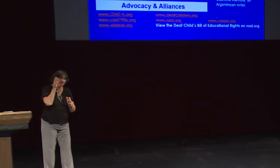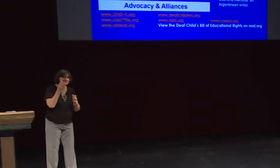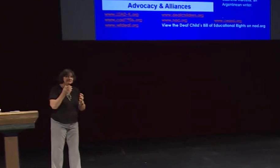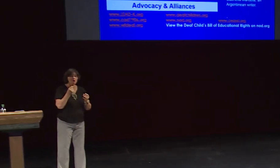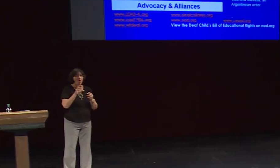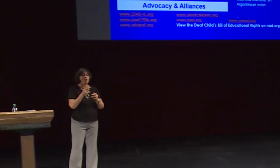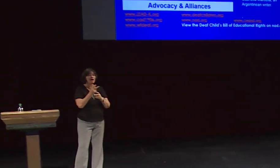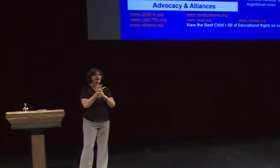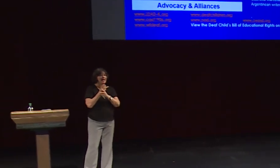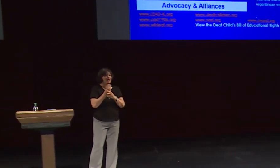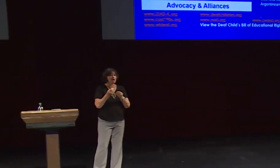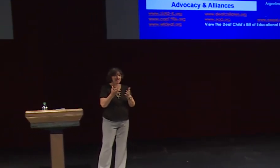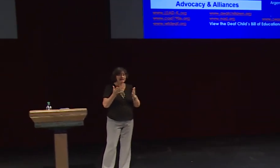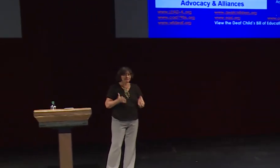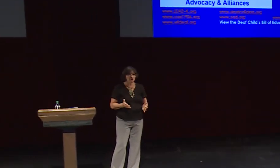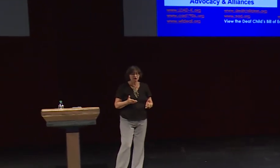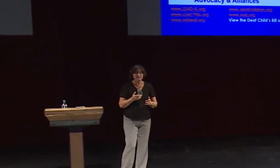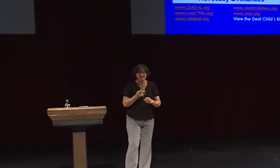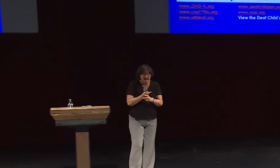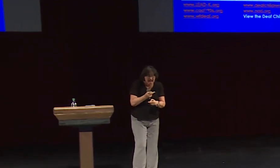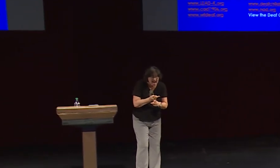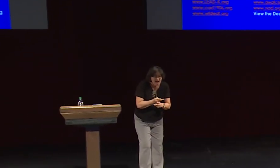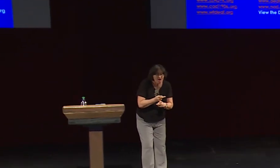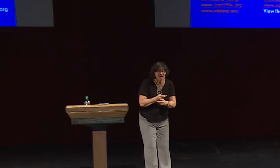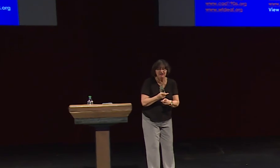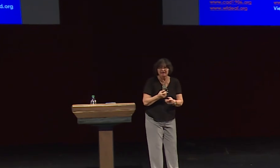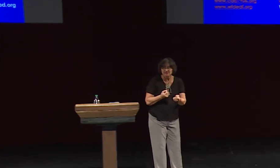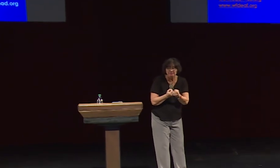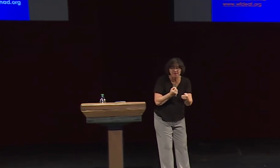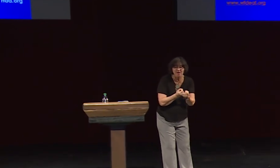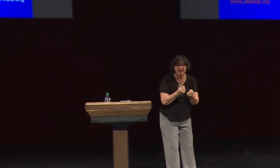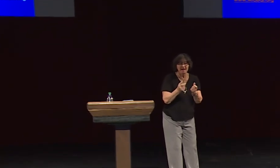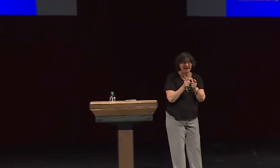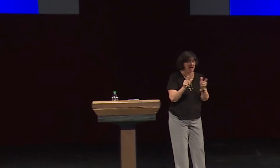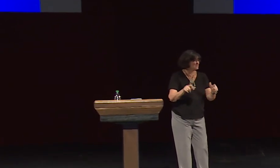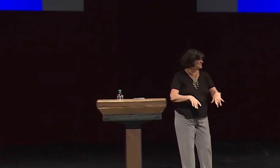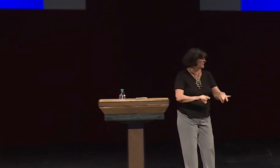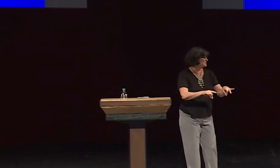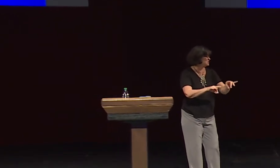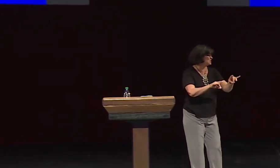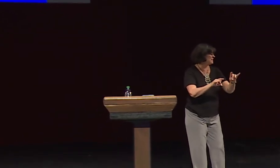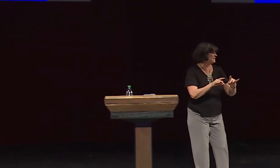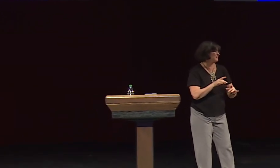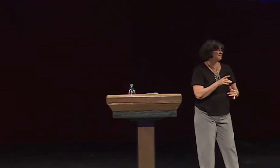How can parents or caregivers care and support in a way